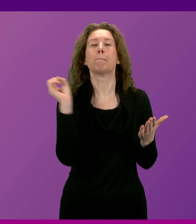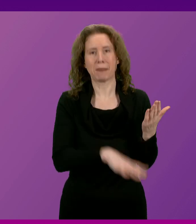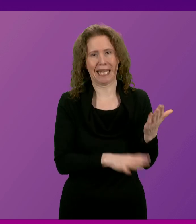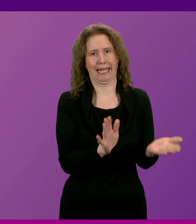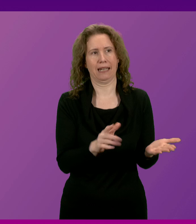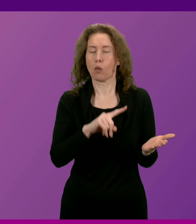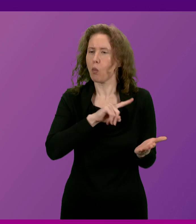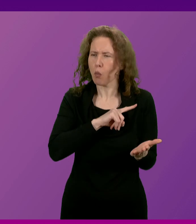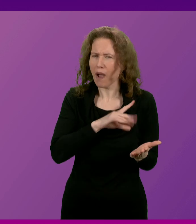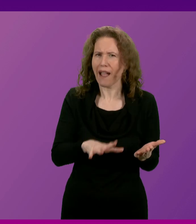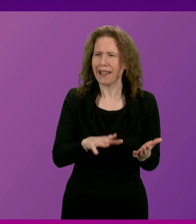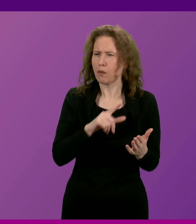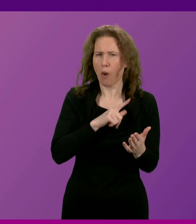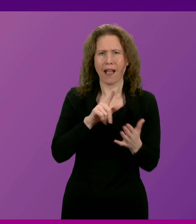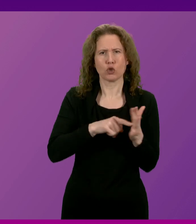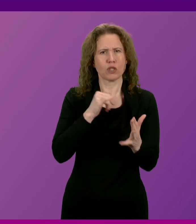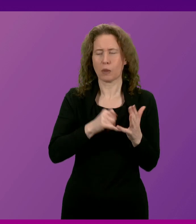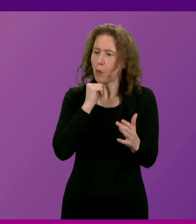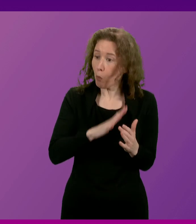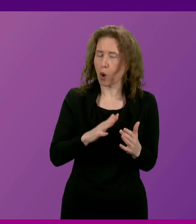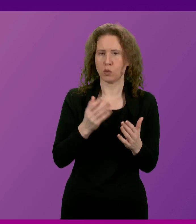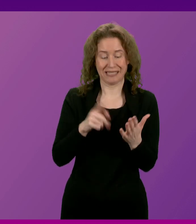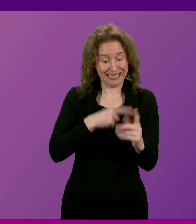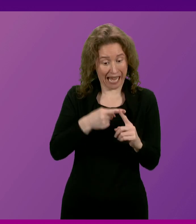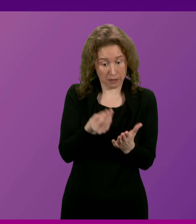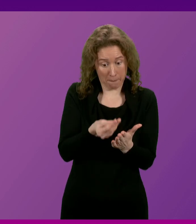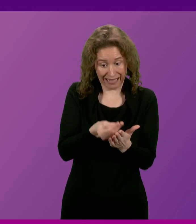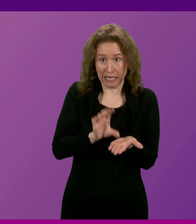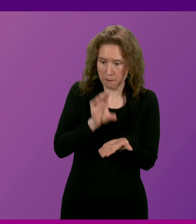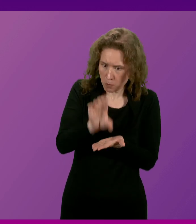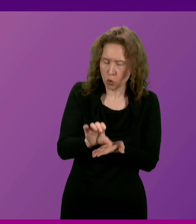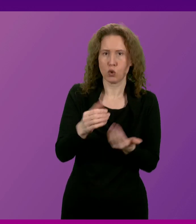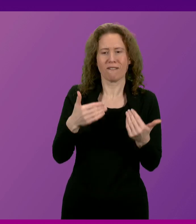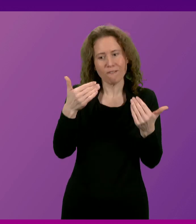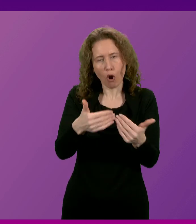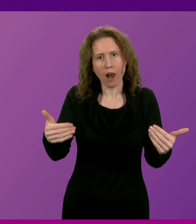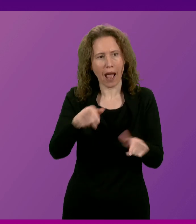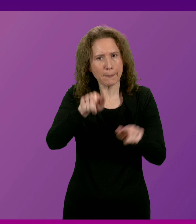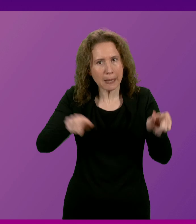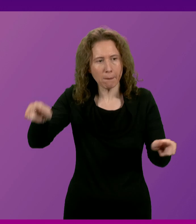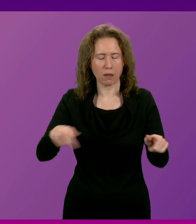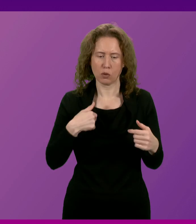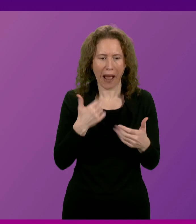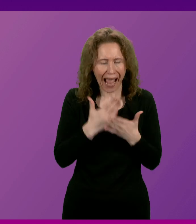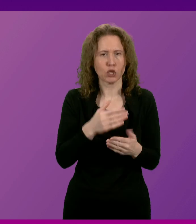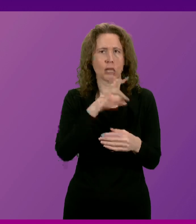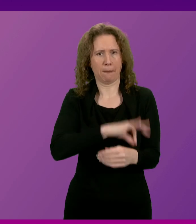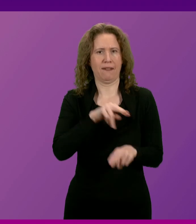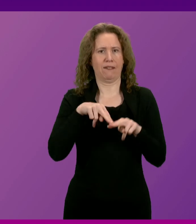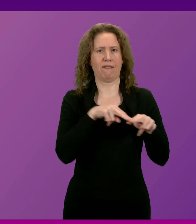Why will John Swinney not put taxpayers’ money into the front line, where families will actually feel the benefit?